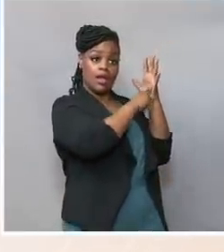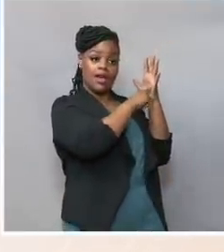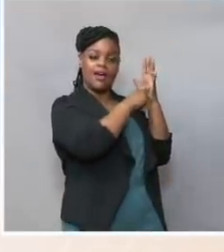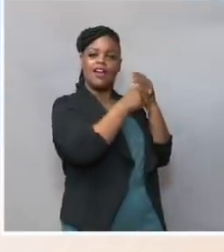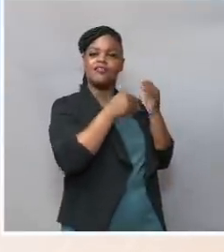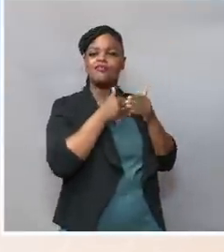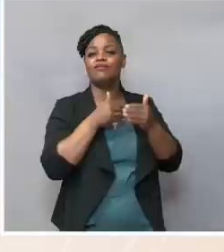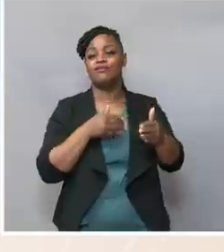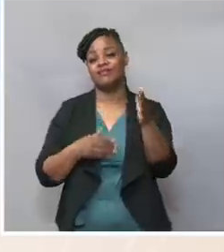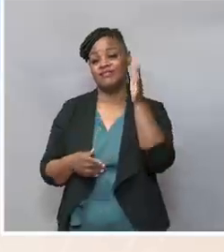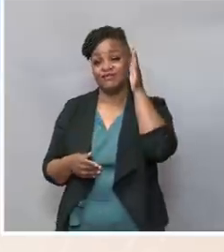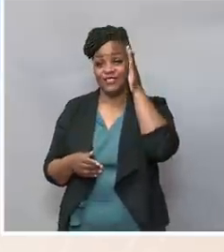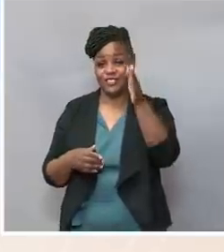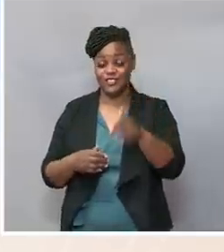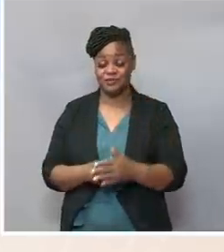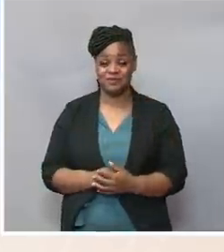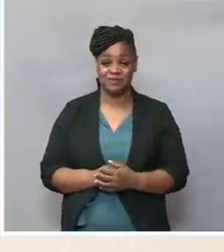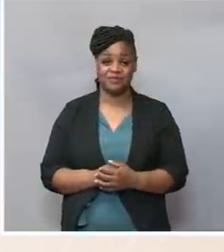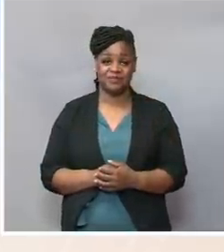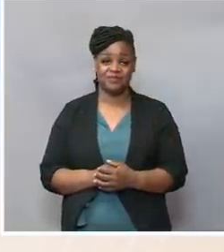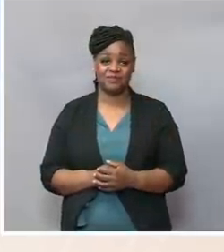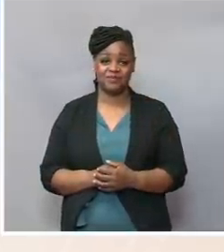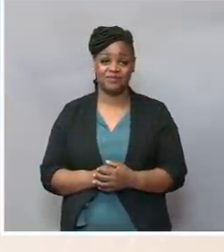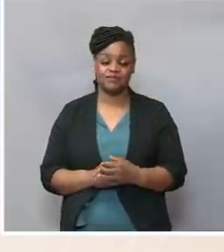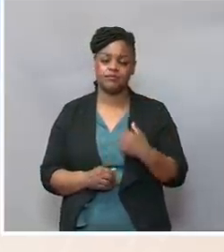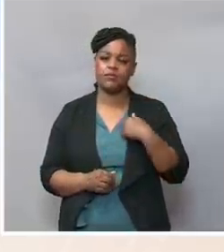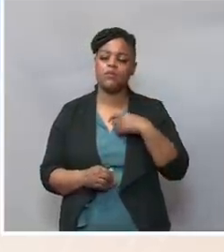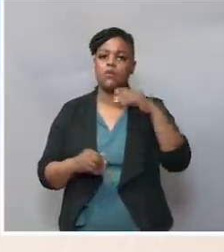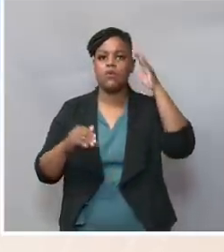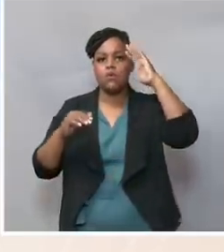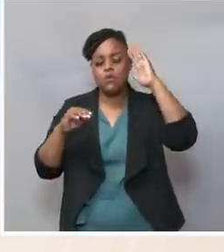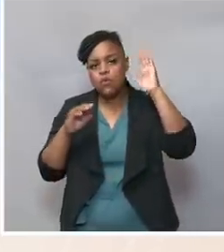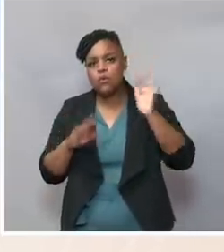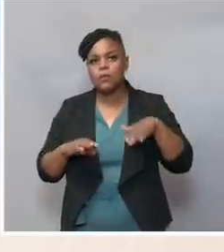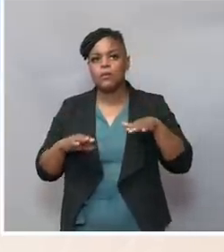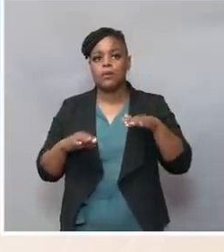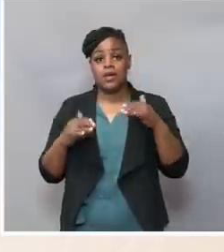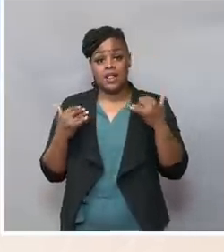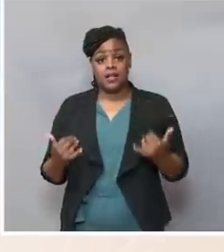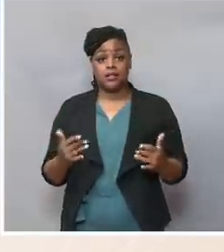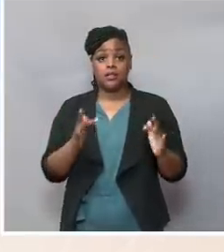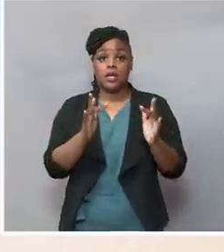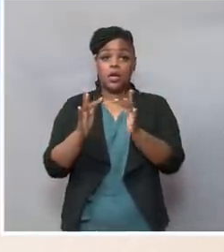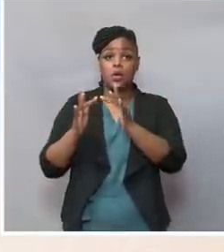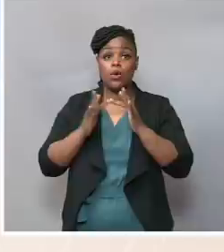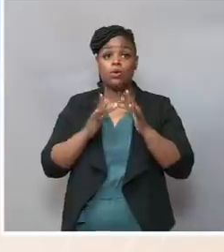We hope that the Network to Freedom and other programs of the National Park